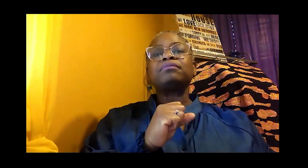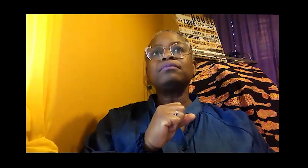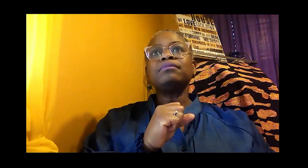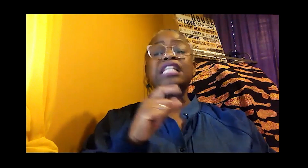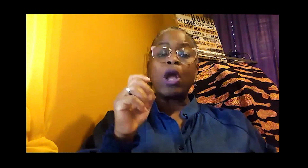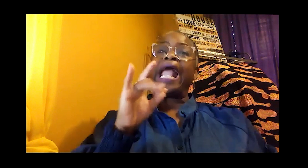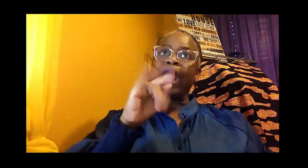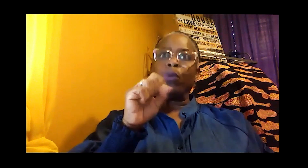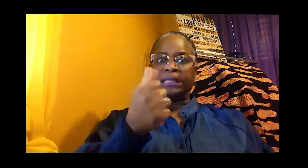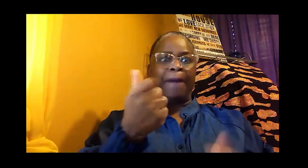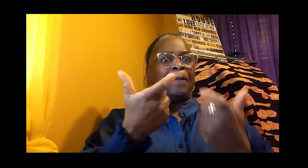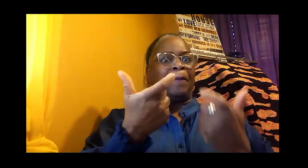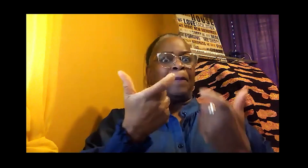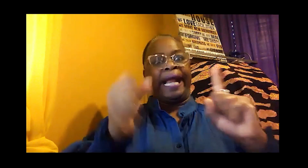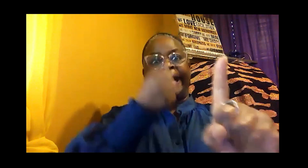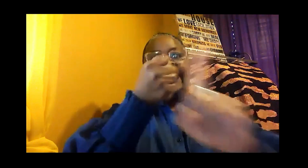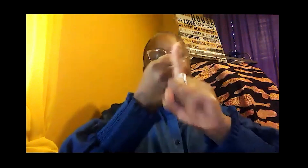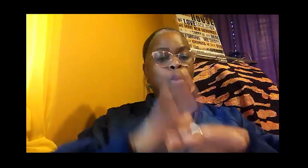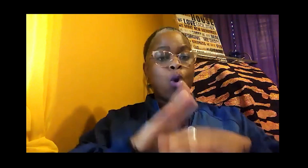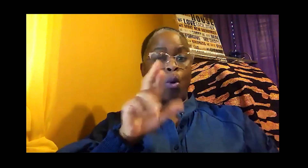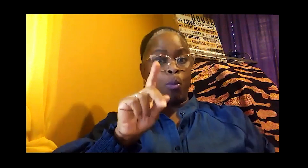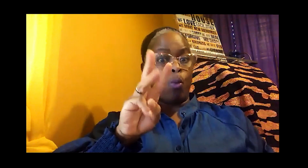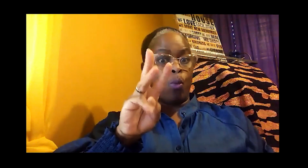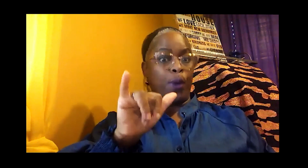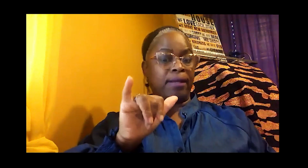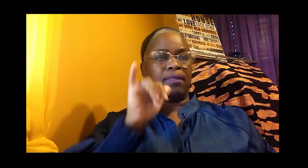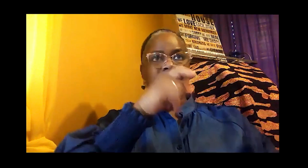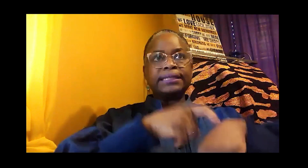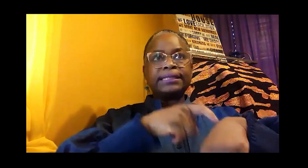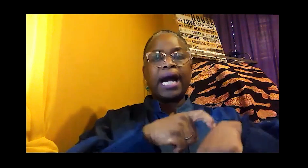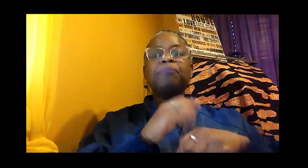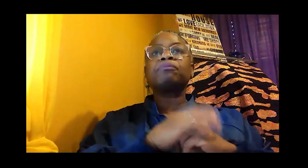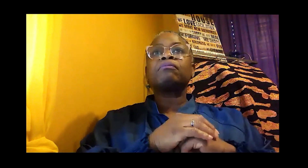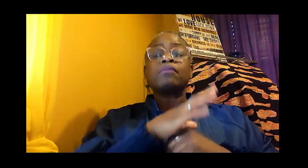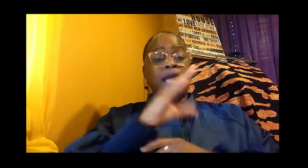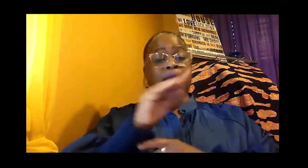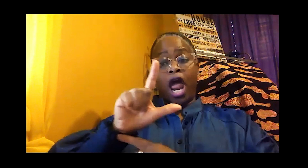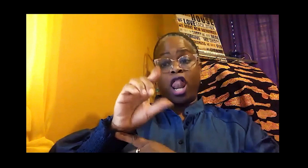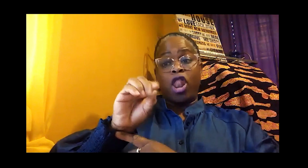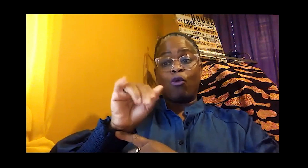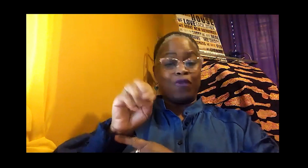Broadway during that era. Laureen Hansberry was an extraordinary playwright, and received